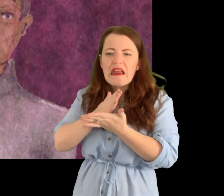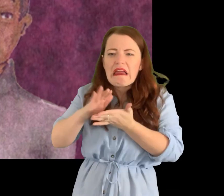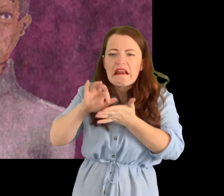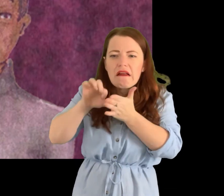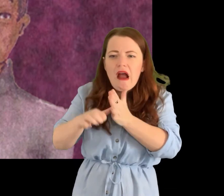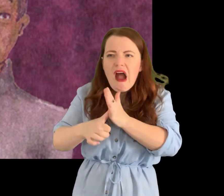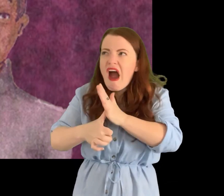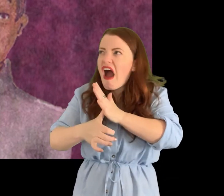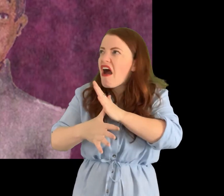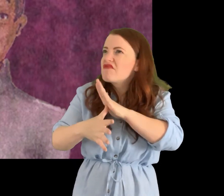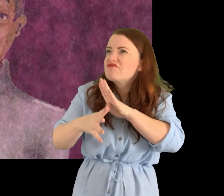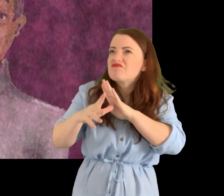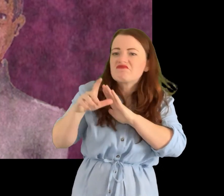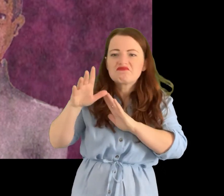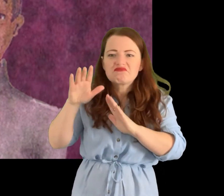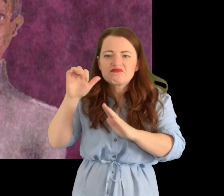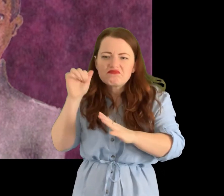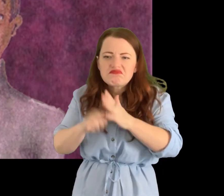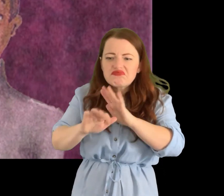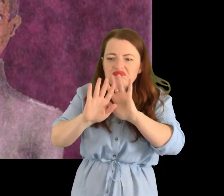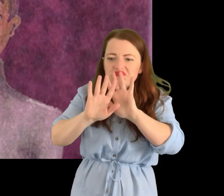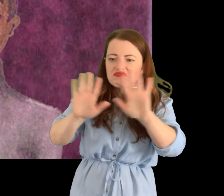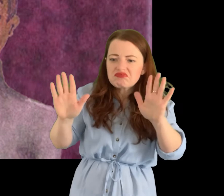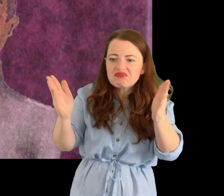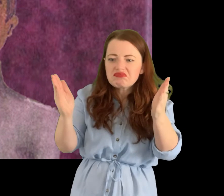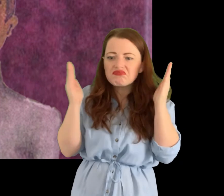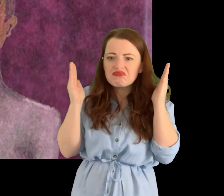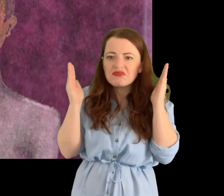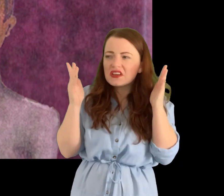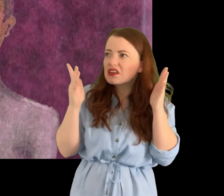Marble floors and concrete ceilings And a table full of sweet things